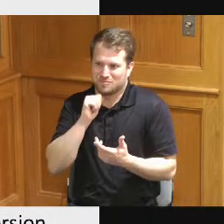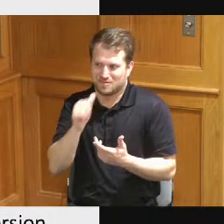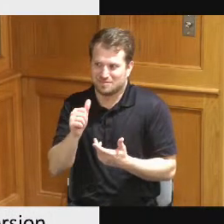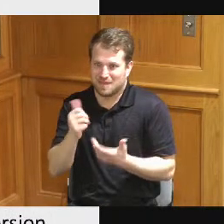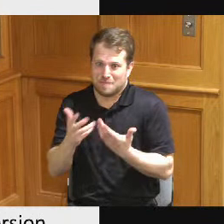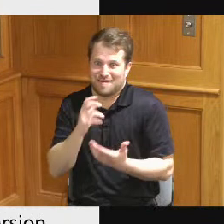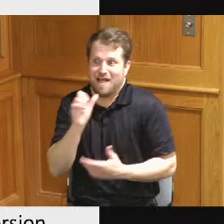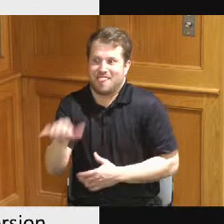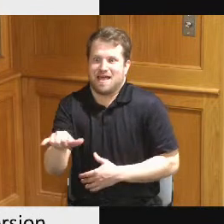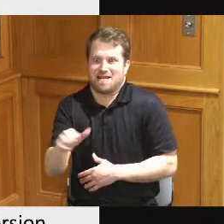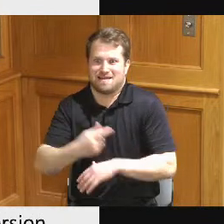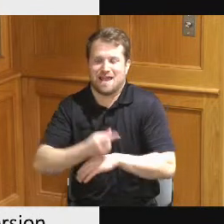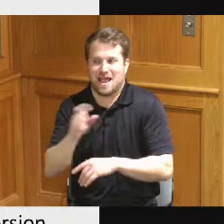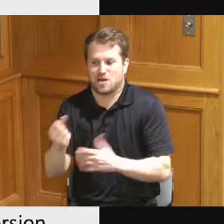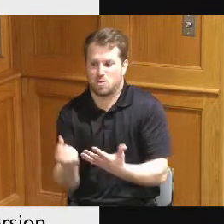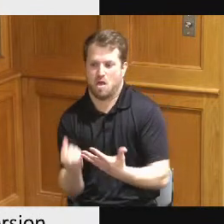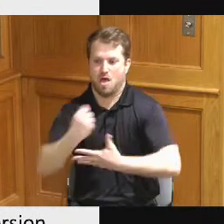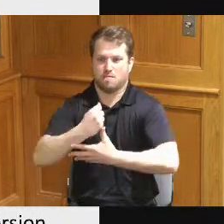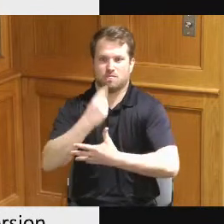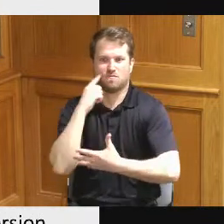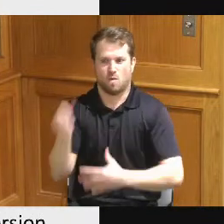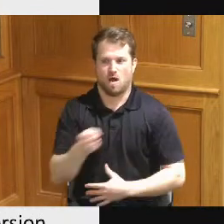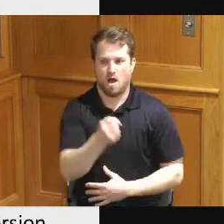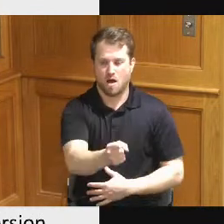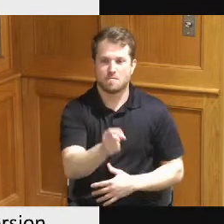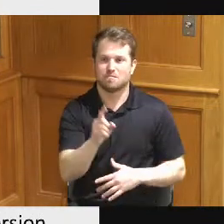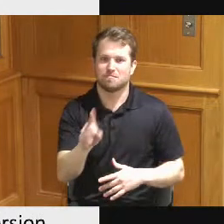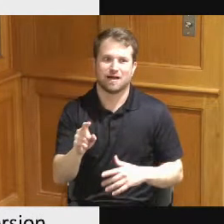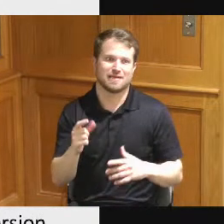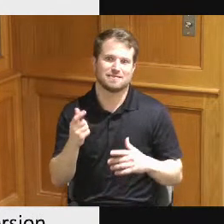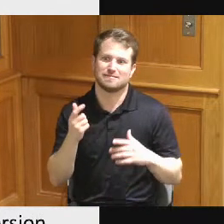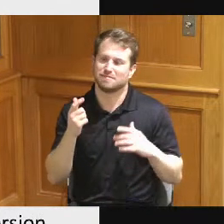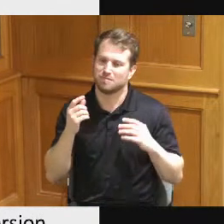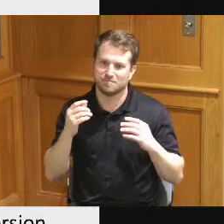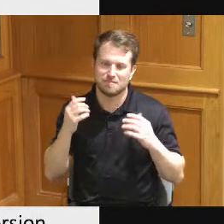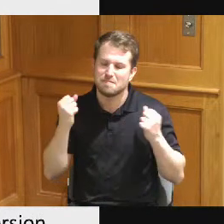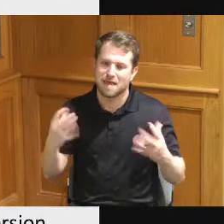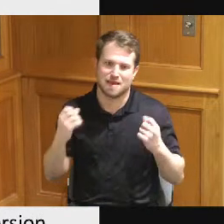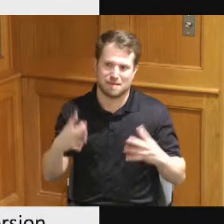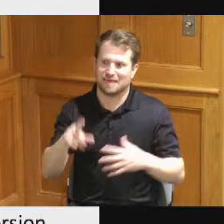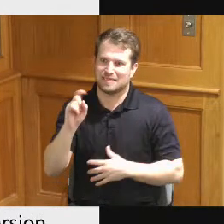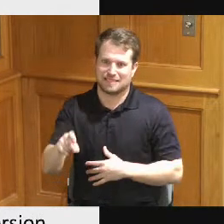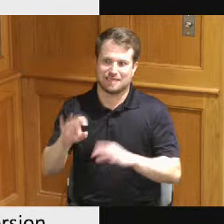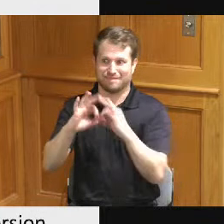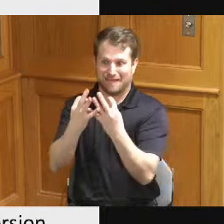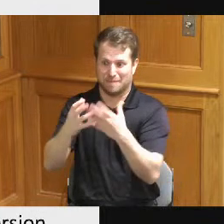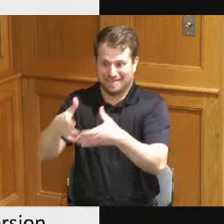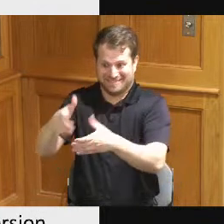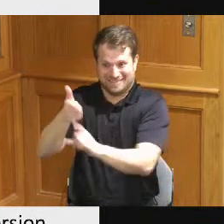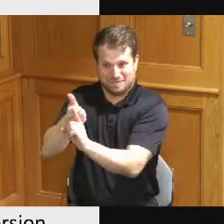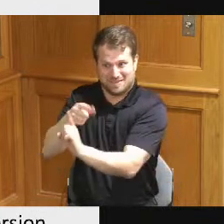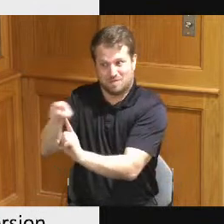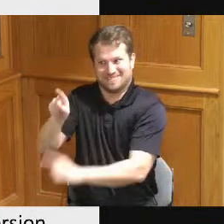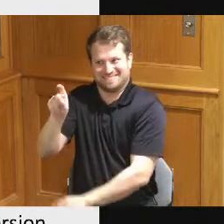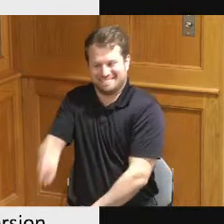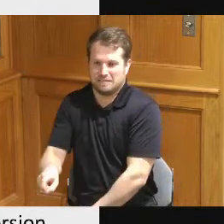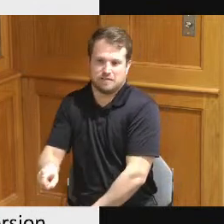people for placement but there's a great need out there among families that were not yet meeting